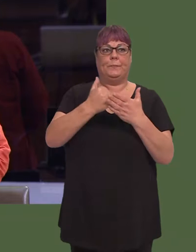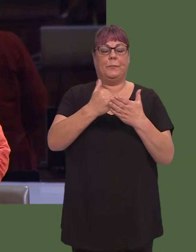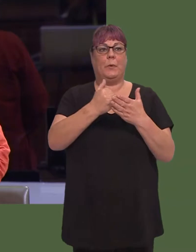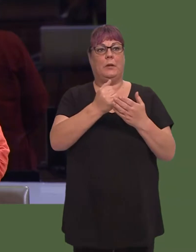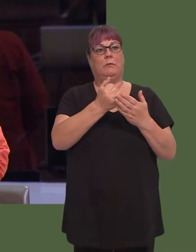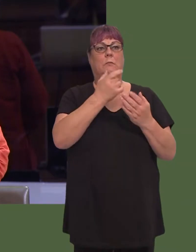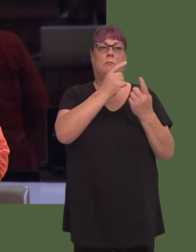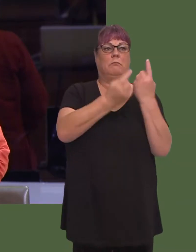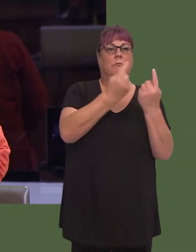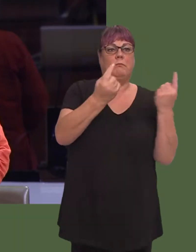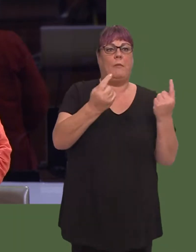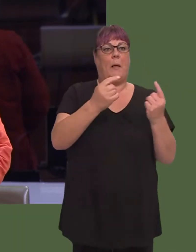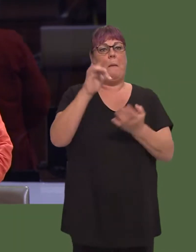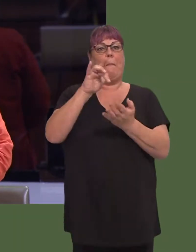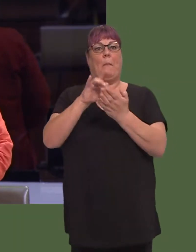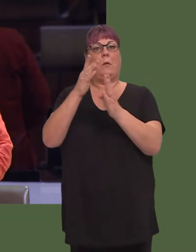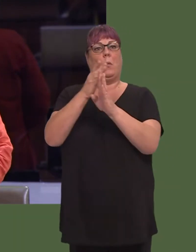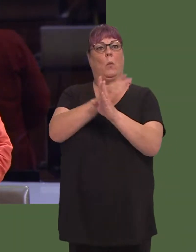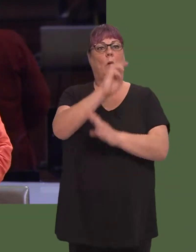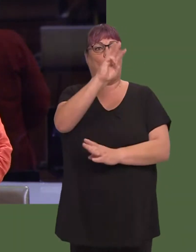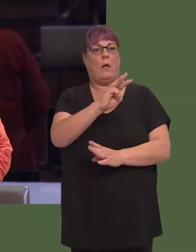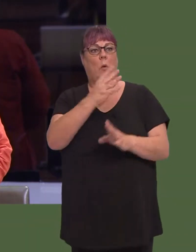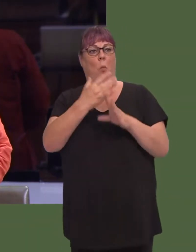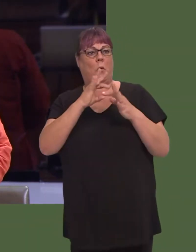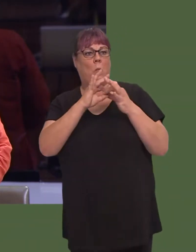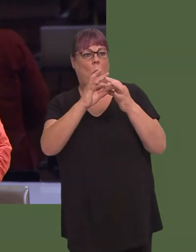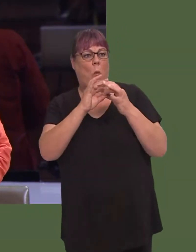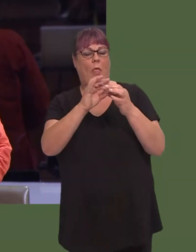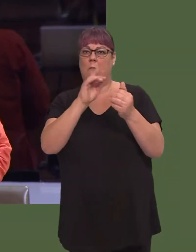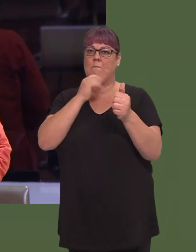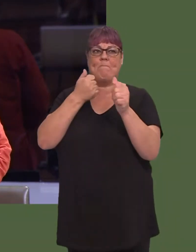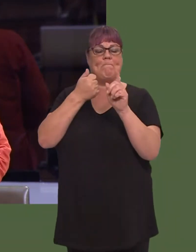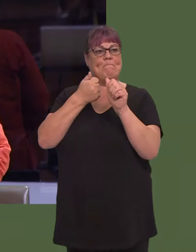issues in the English hospitals as well, and there will be times when demand is particularly